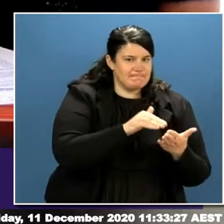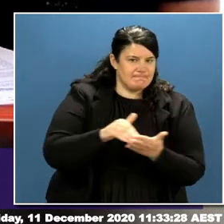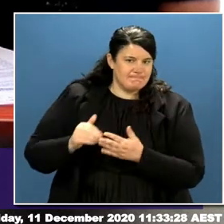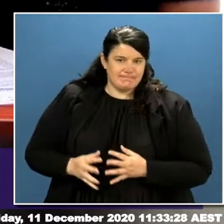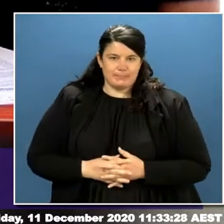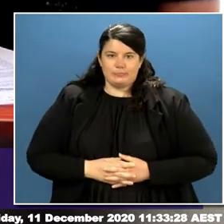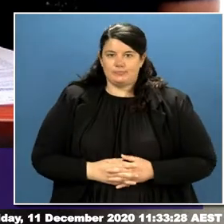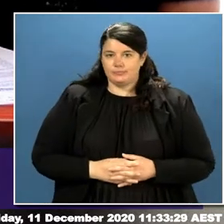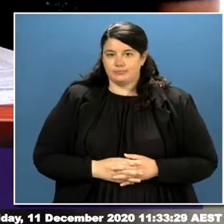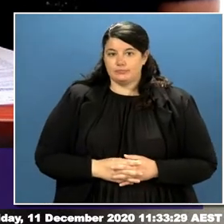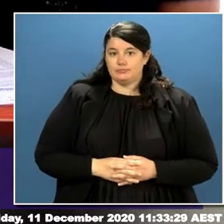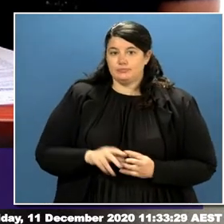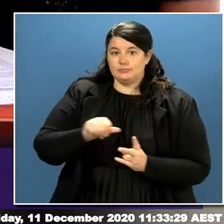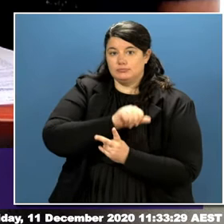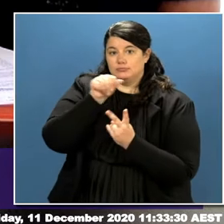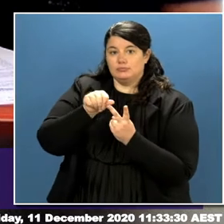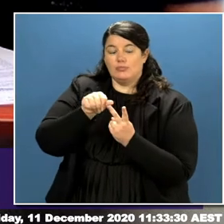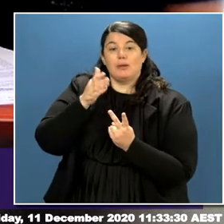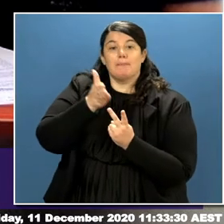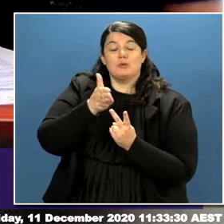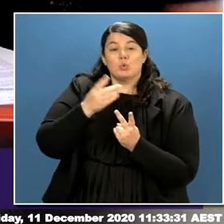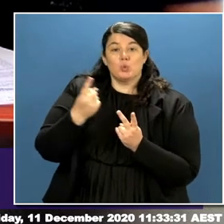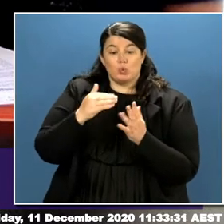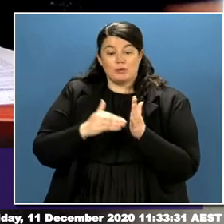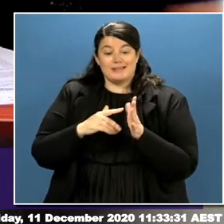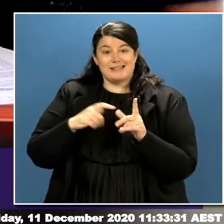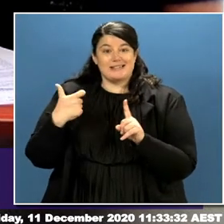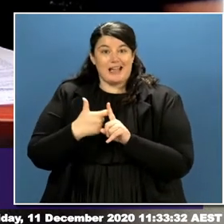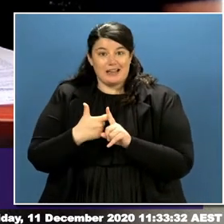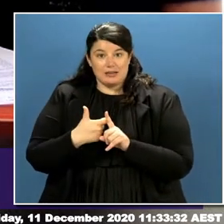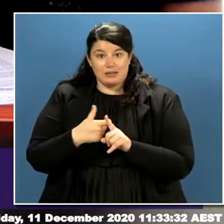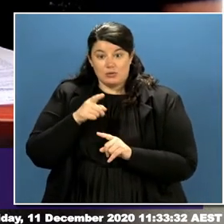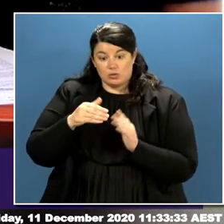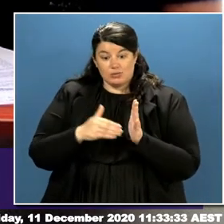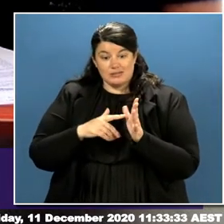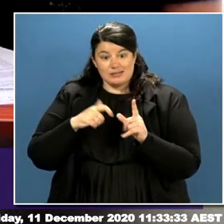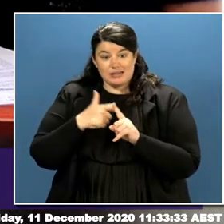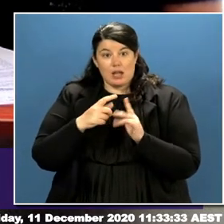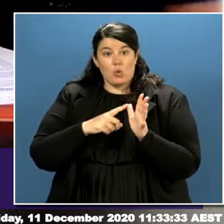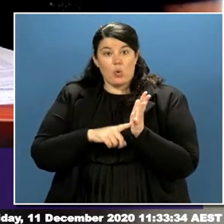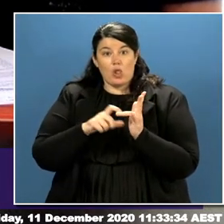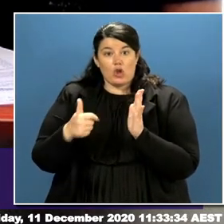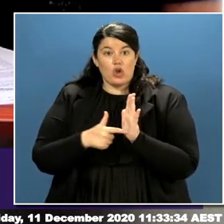Next to you in the middle is Zack. You are Zack Alcott? Correct.